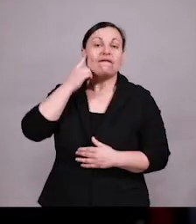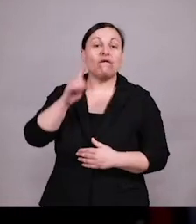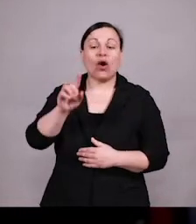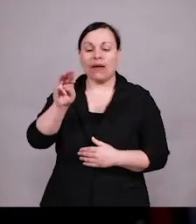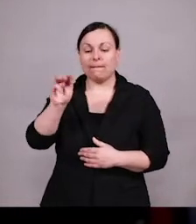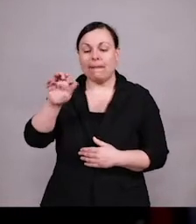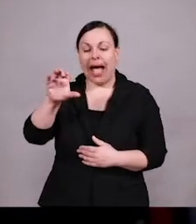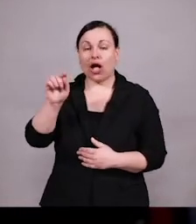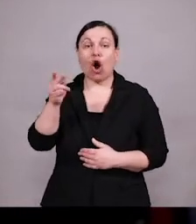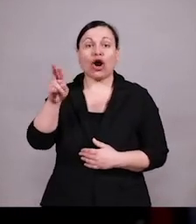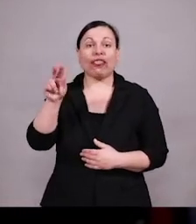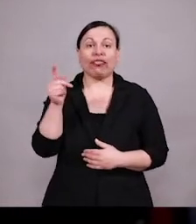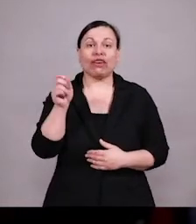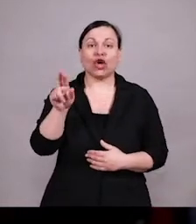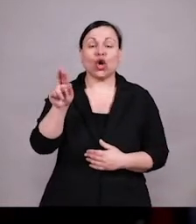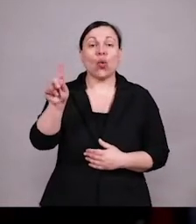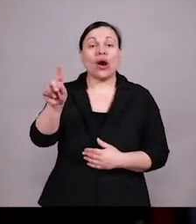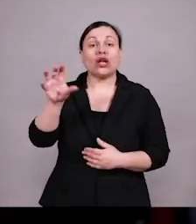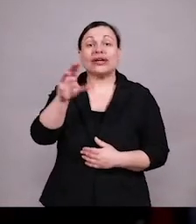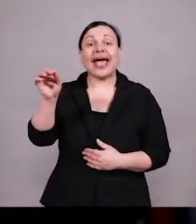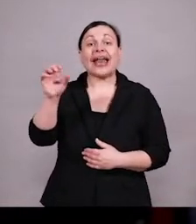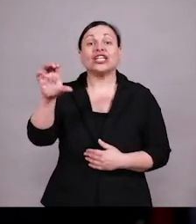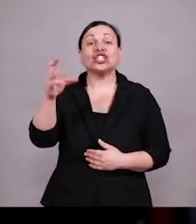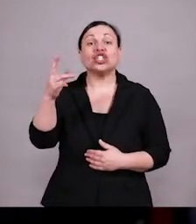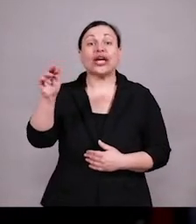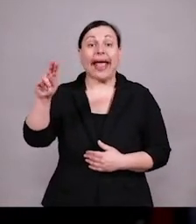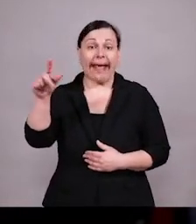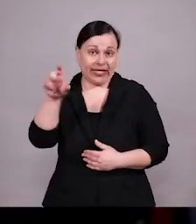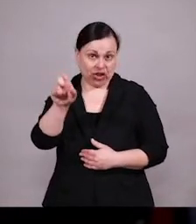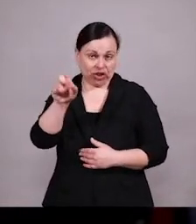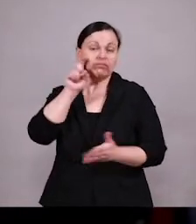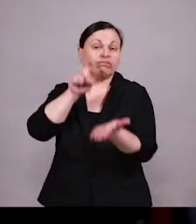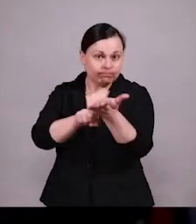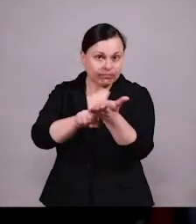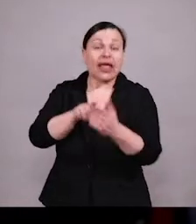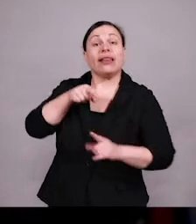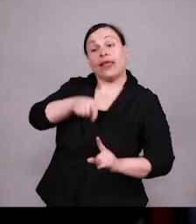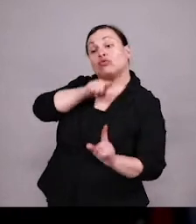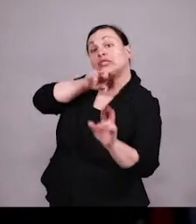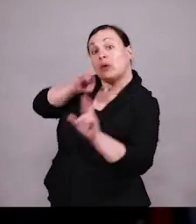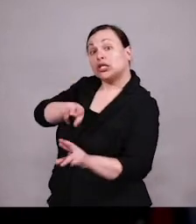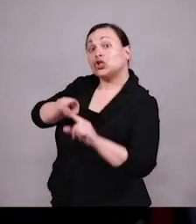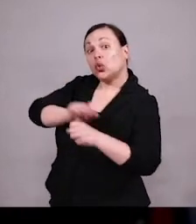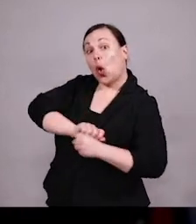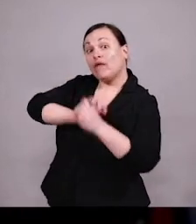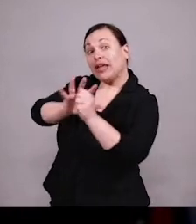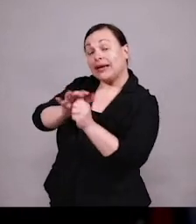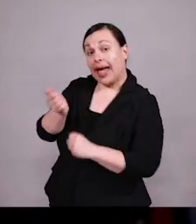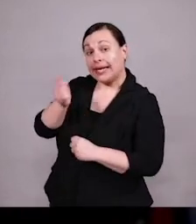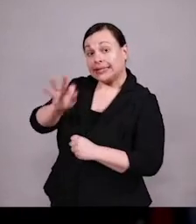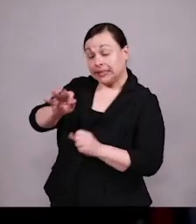competition. Their proposal focuses on responding to the Covid-19 pandemic and continuing to scale